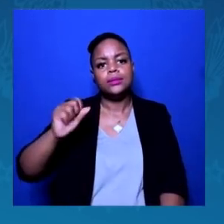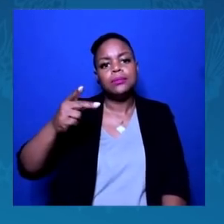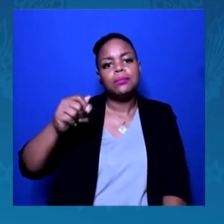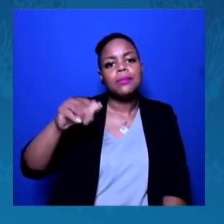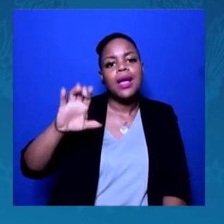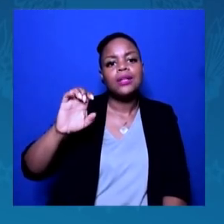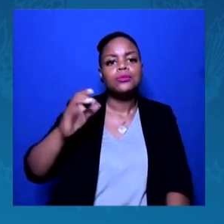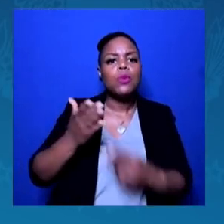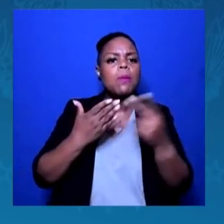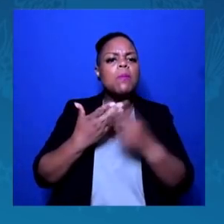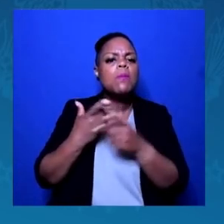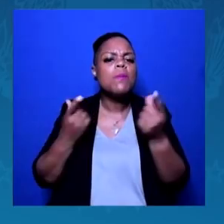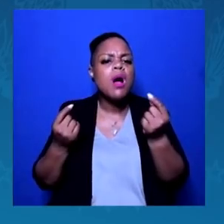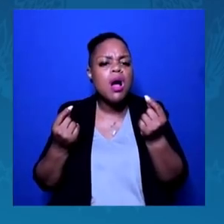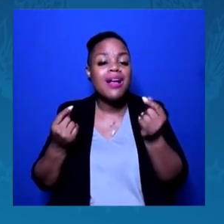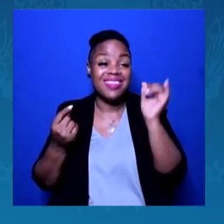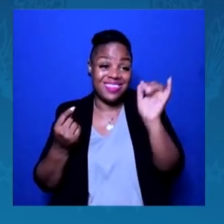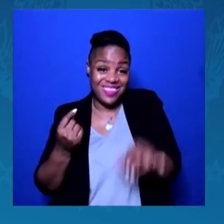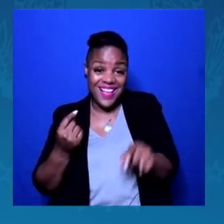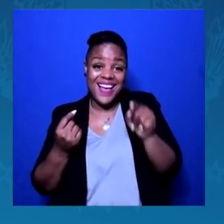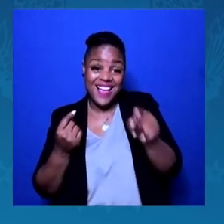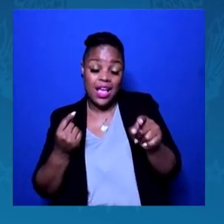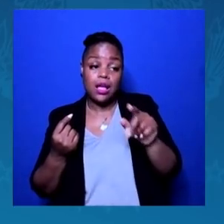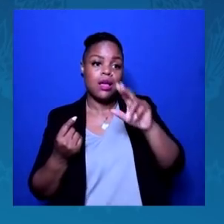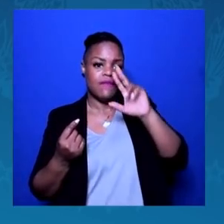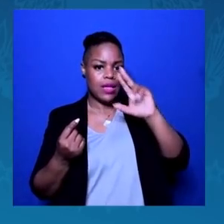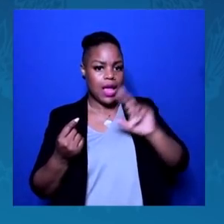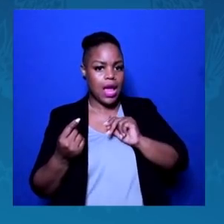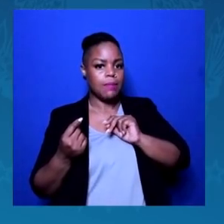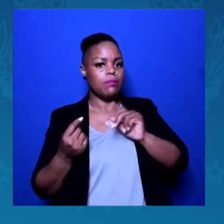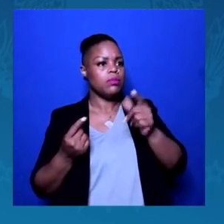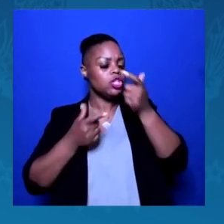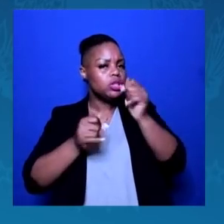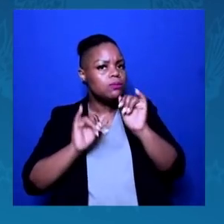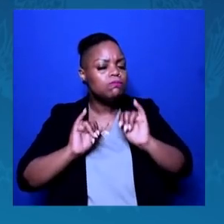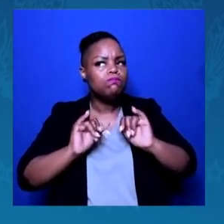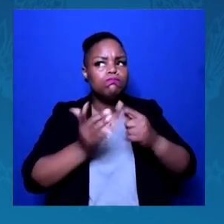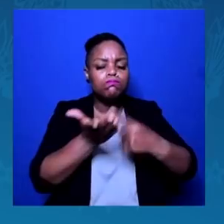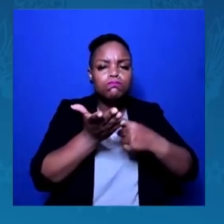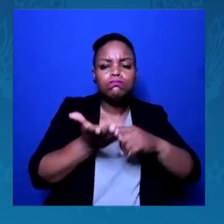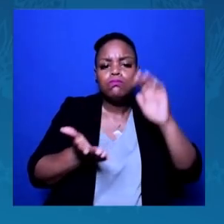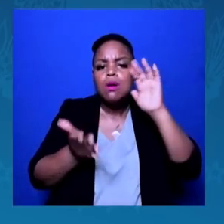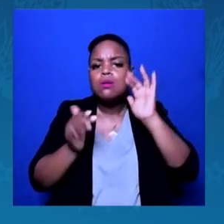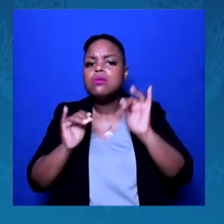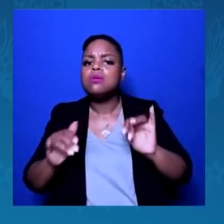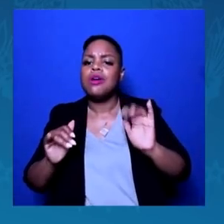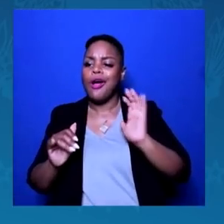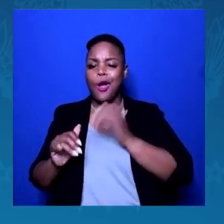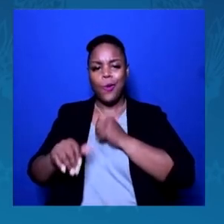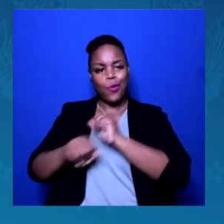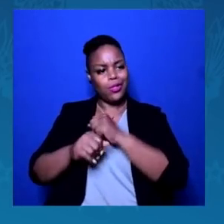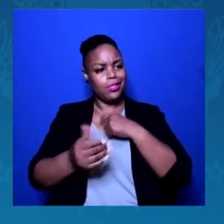would include what we can do around satellite technology, helping farmers in terms of predicting weather cycles.